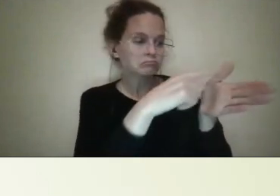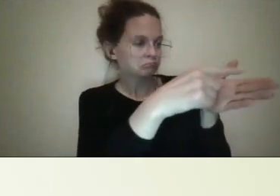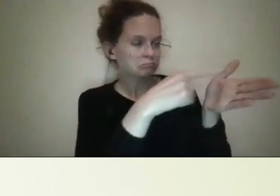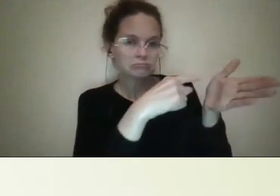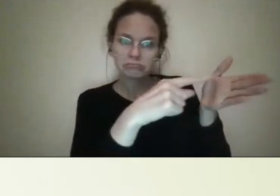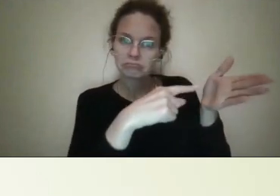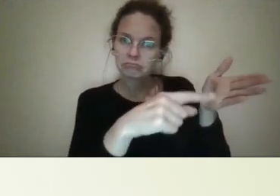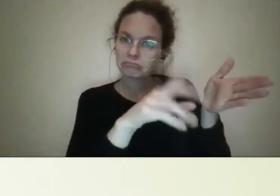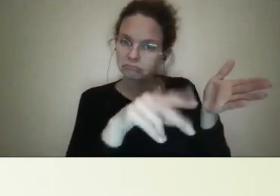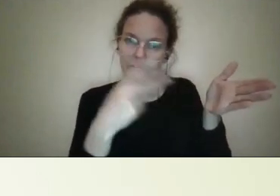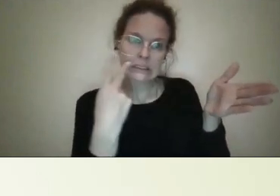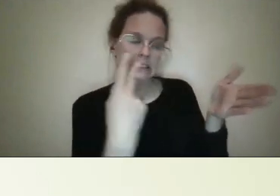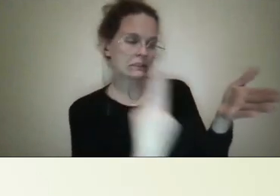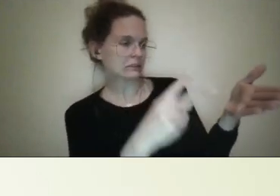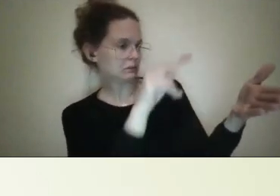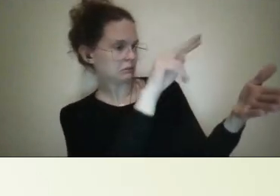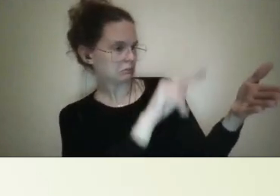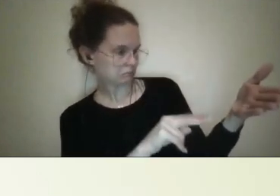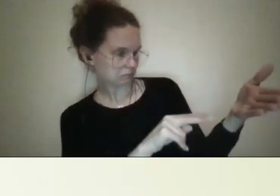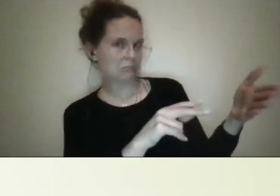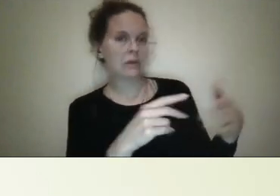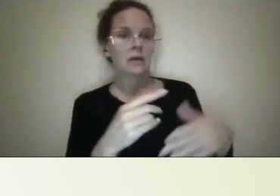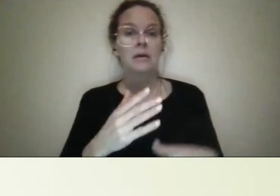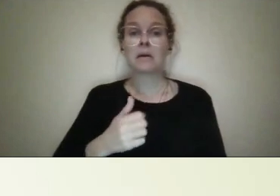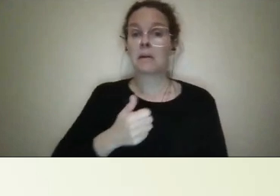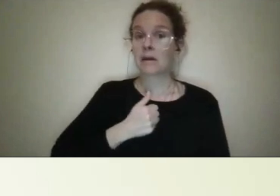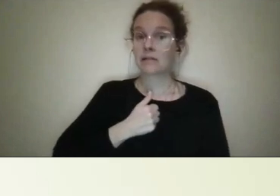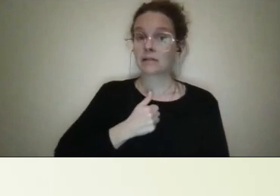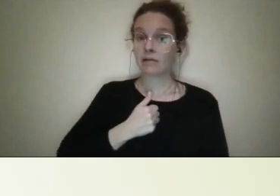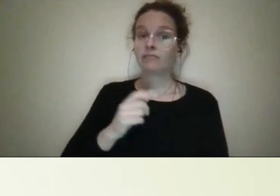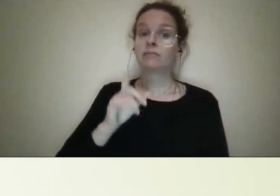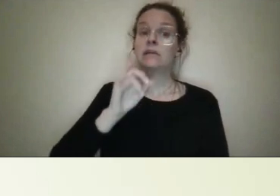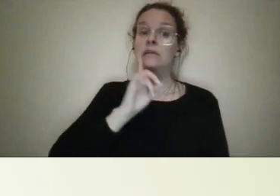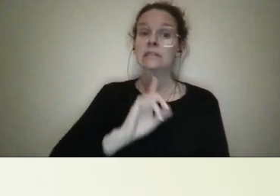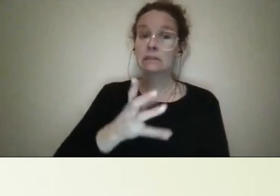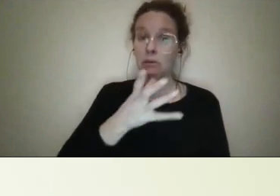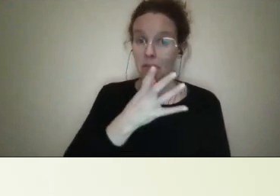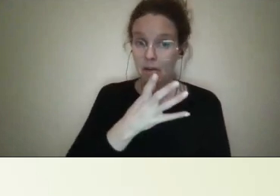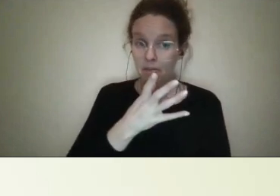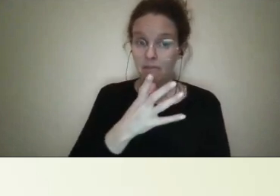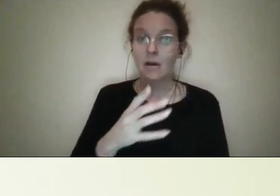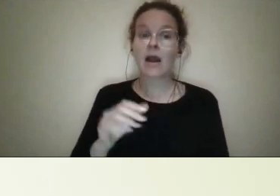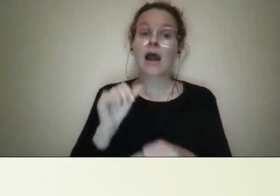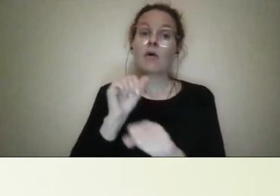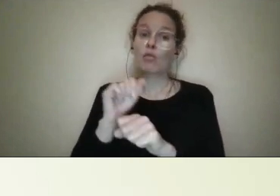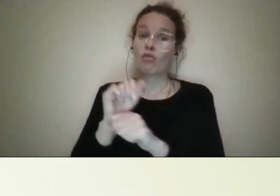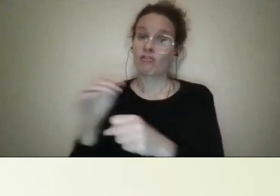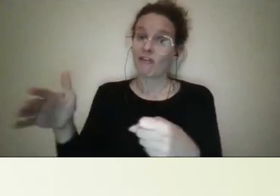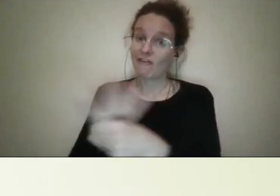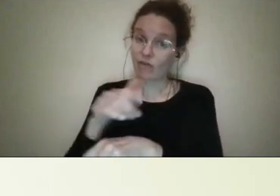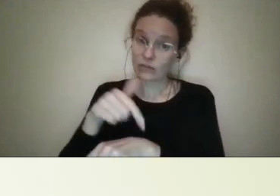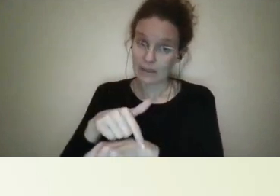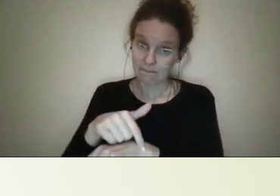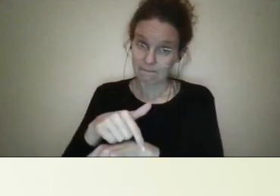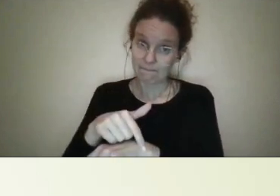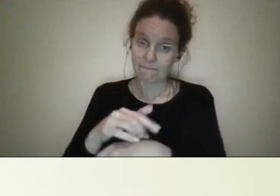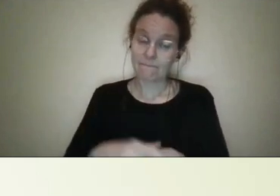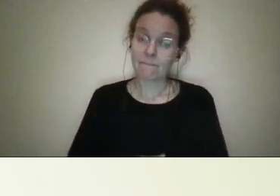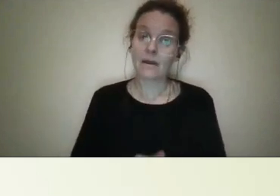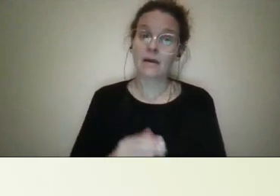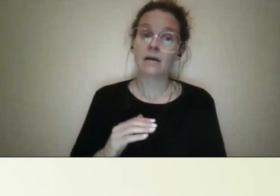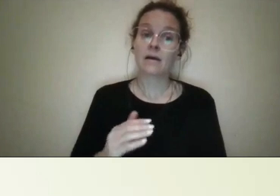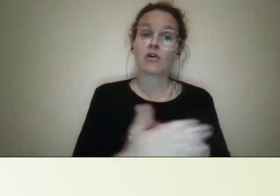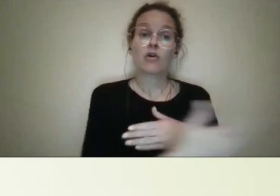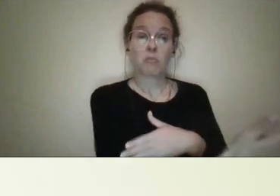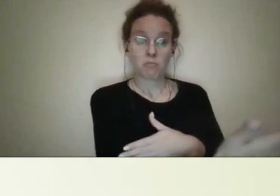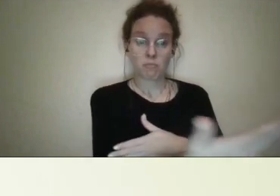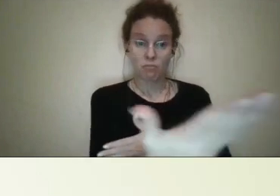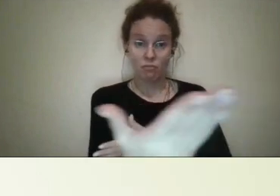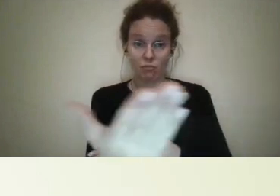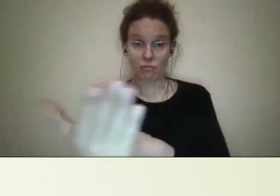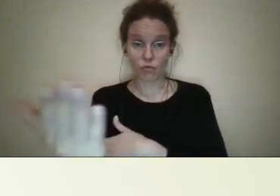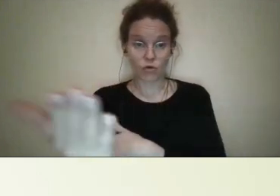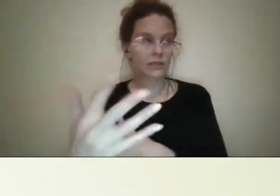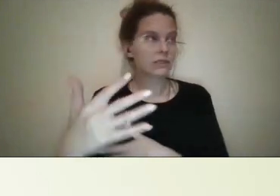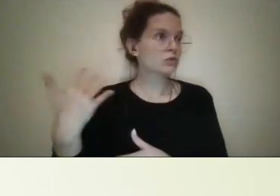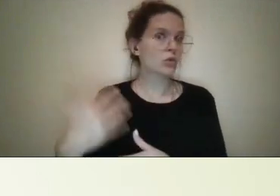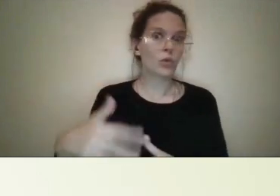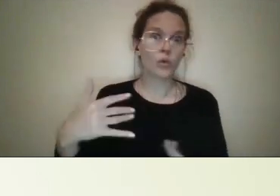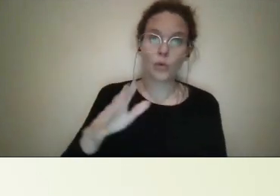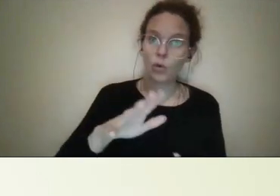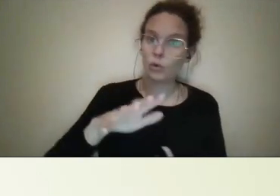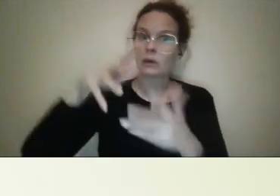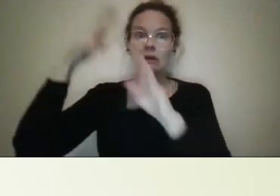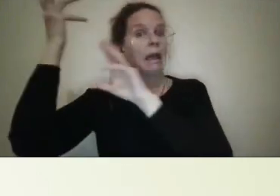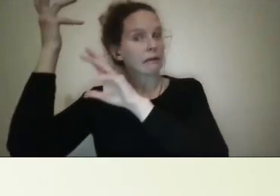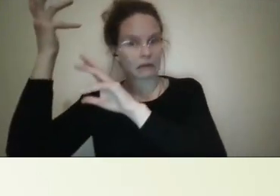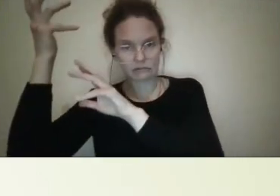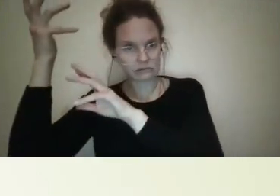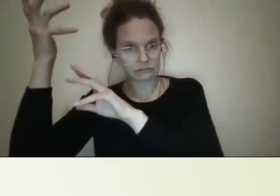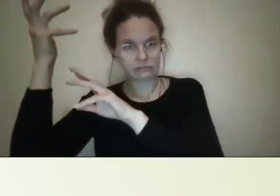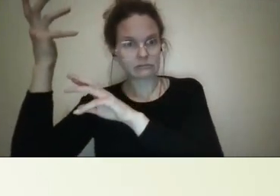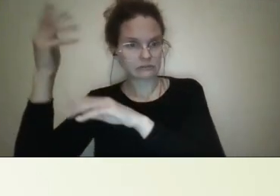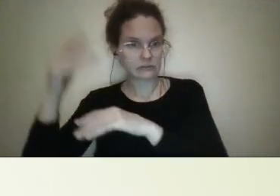I was a single mom but I also worked fulltime and so our mornings were hectic. It was beyond hectic,